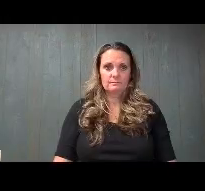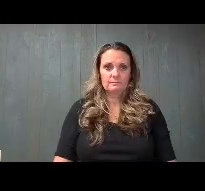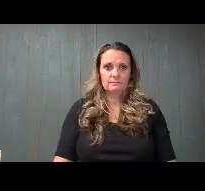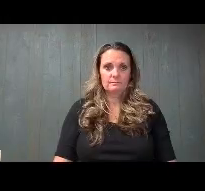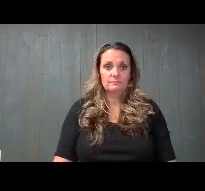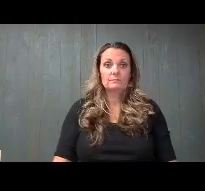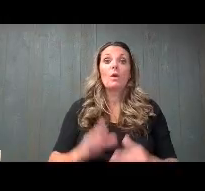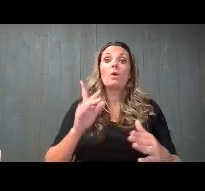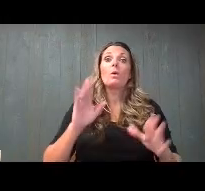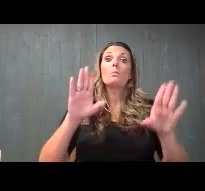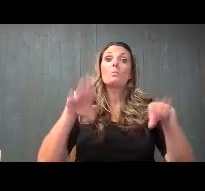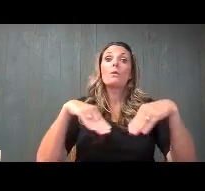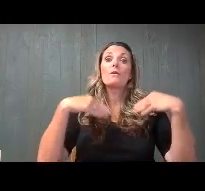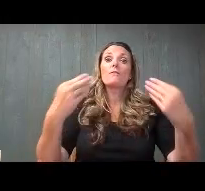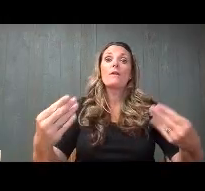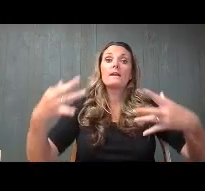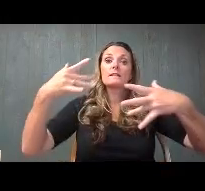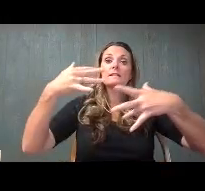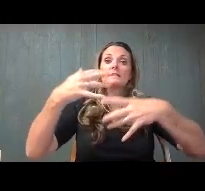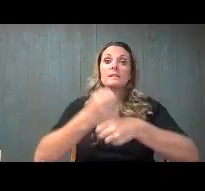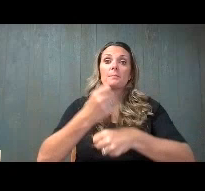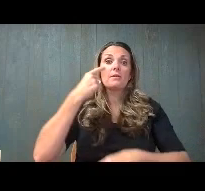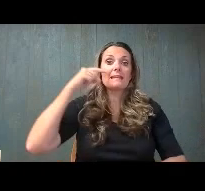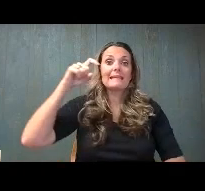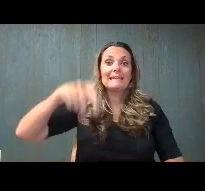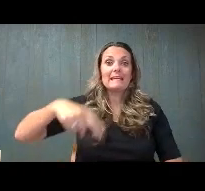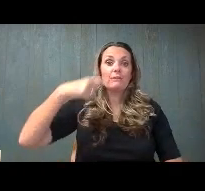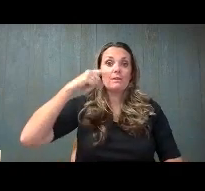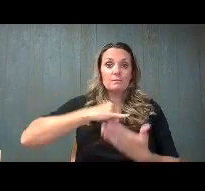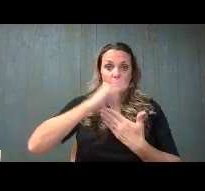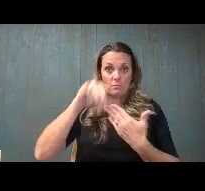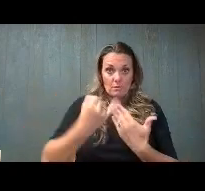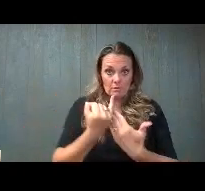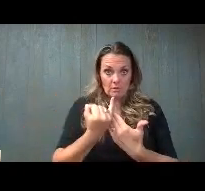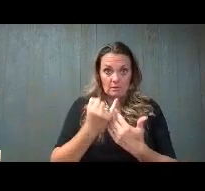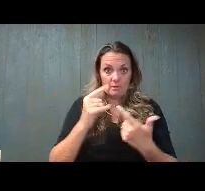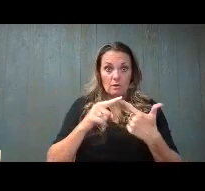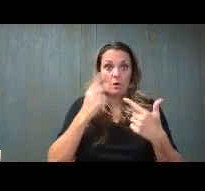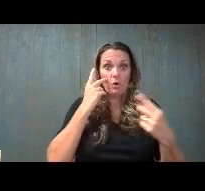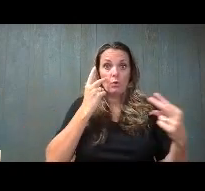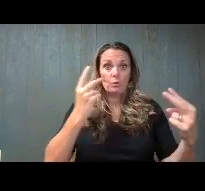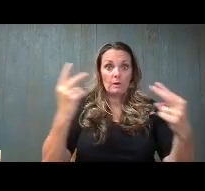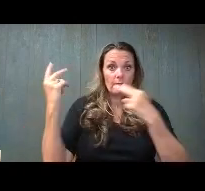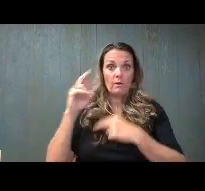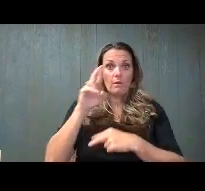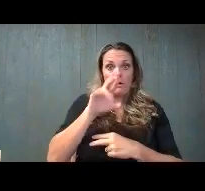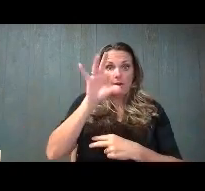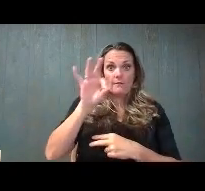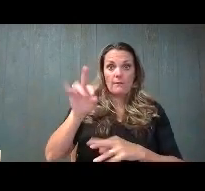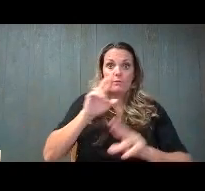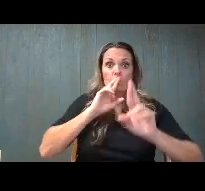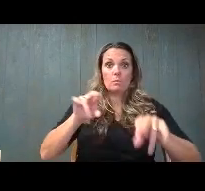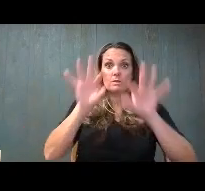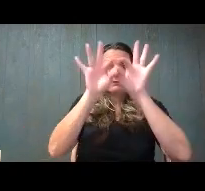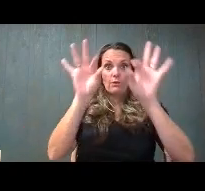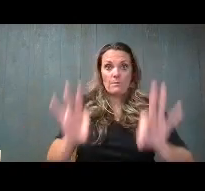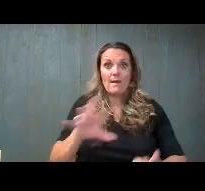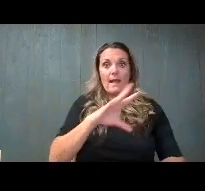an overview of the need for the project review the RFF response format and required attachments.